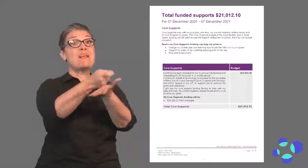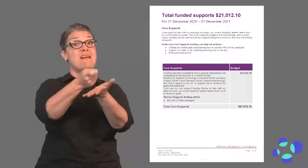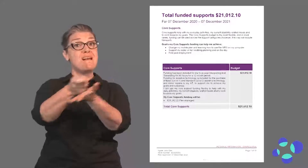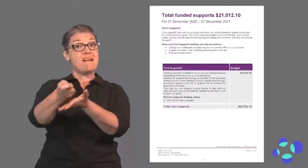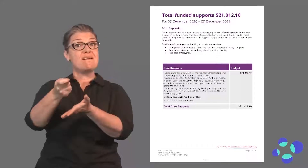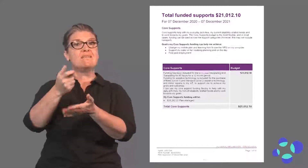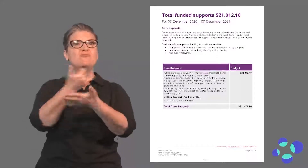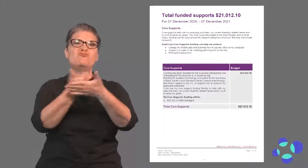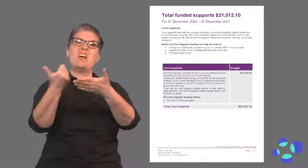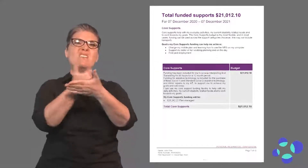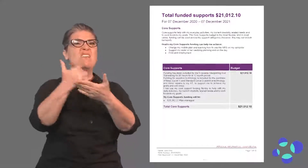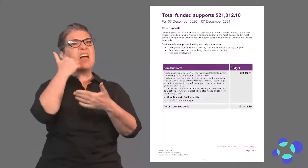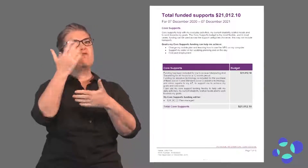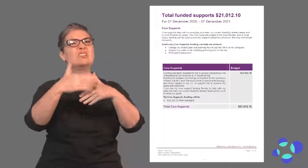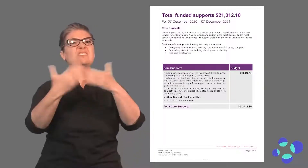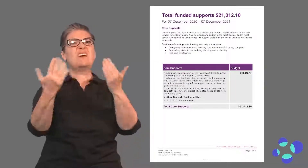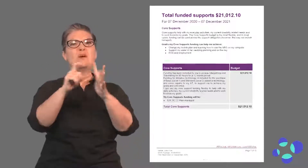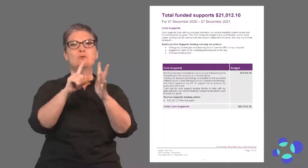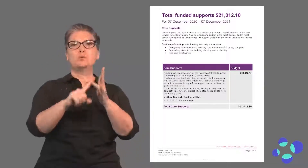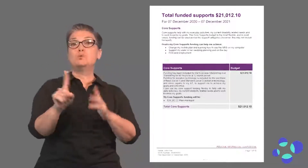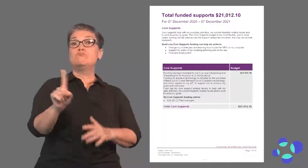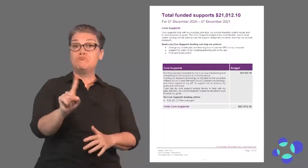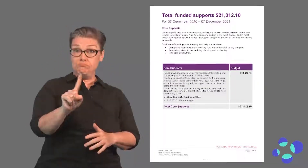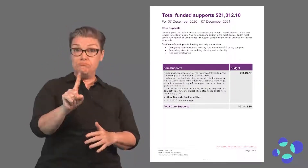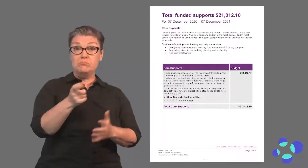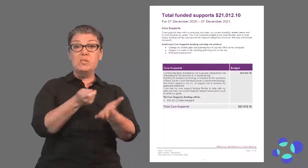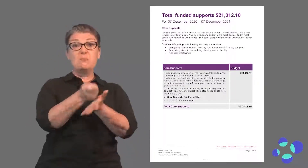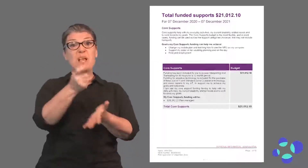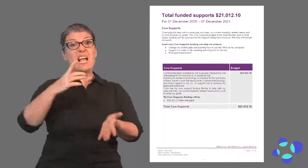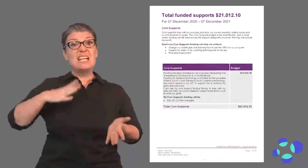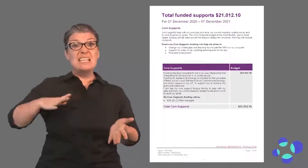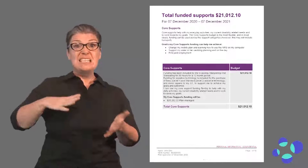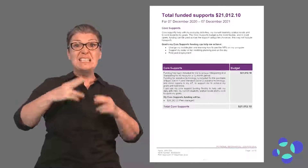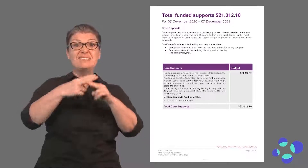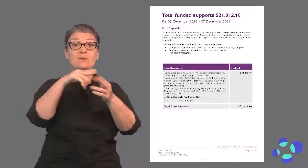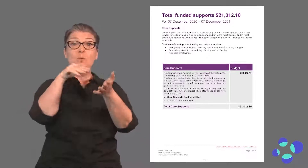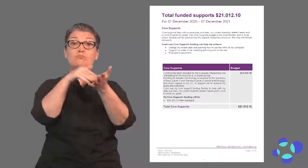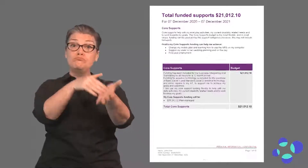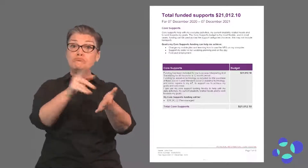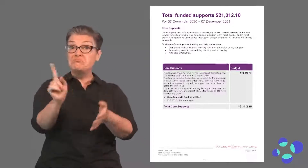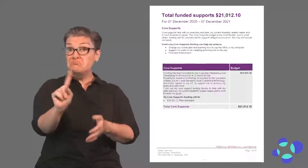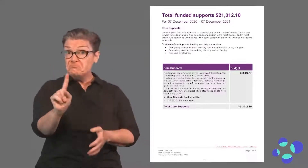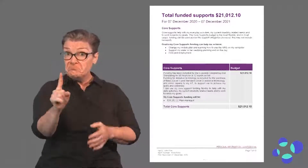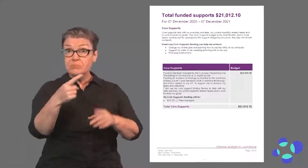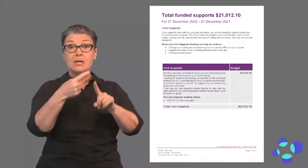This funding is to provide supports for everyday things that you may do according to your needs